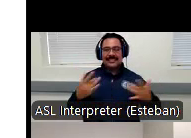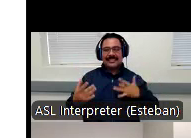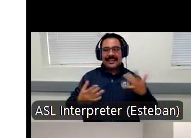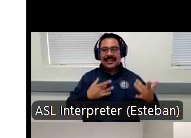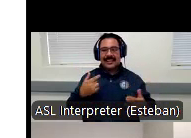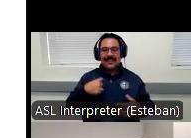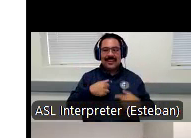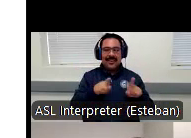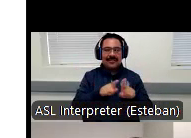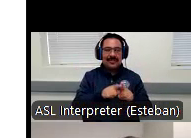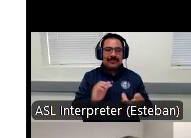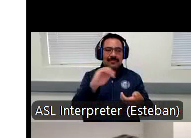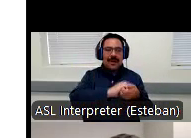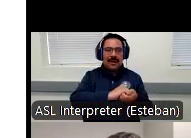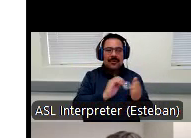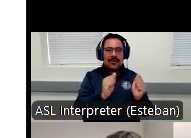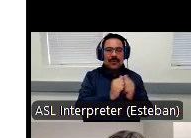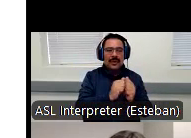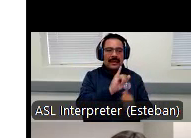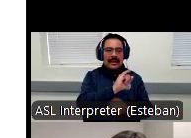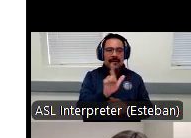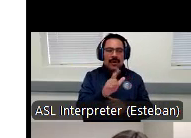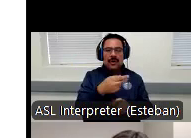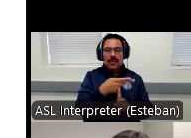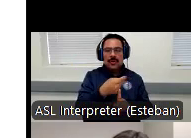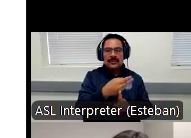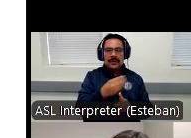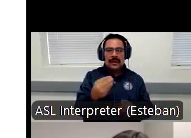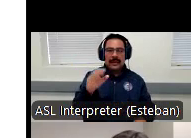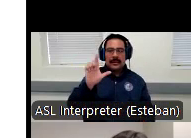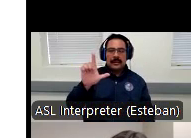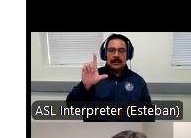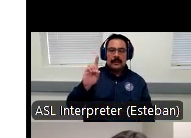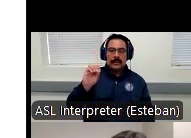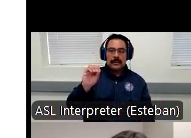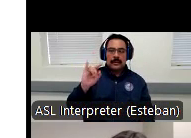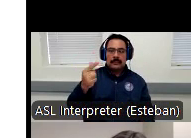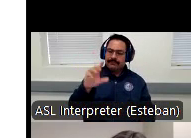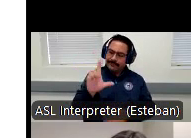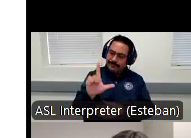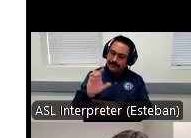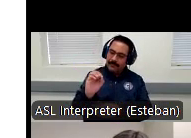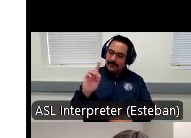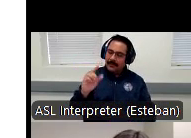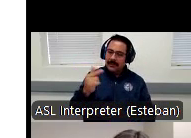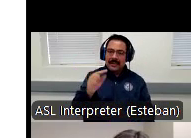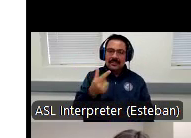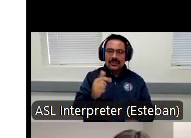are also partnering with the Illinois Hotel and Lodging Association. Michael Jacobson,